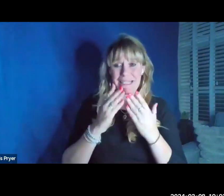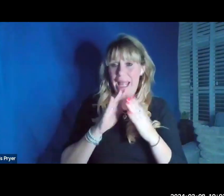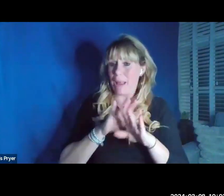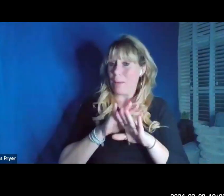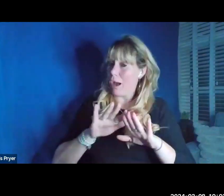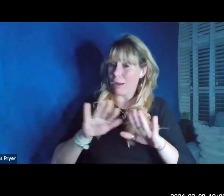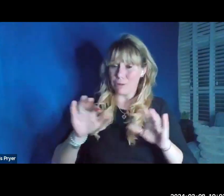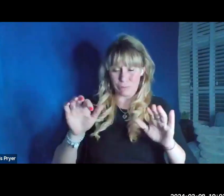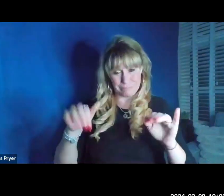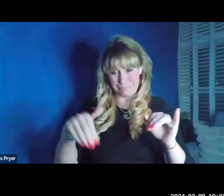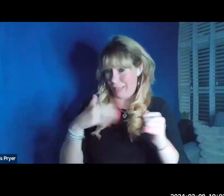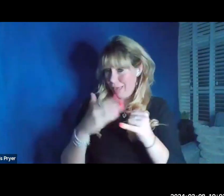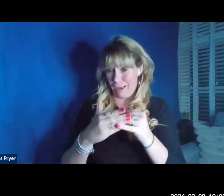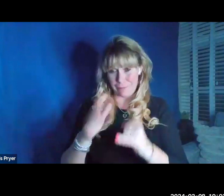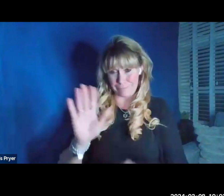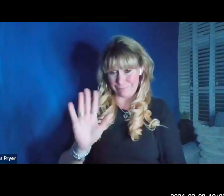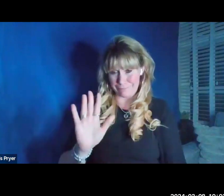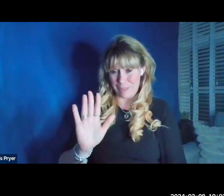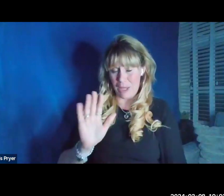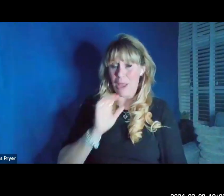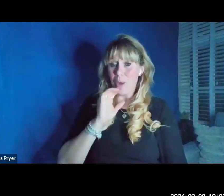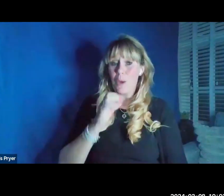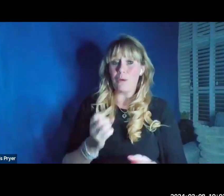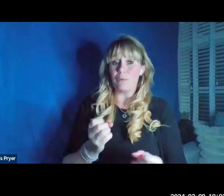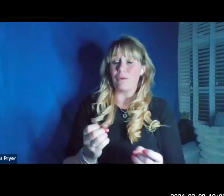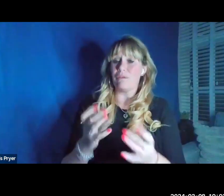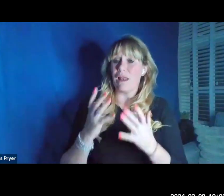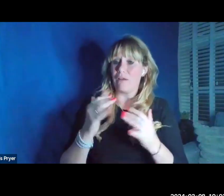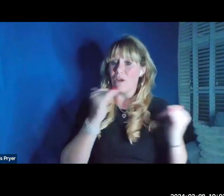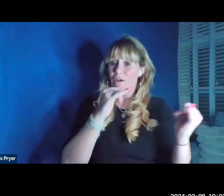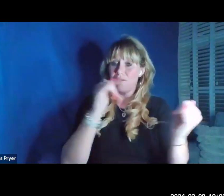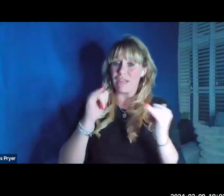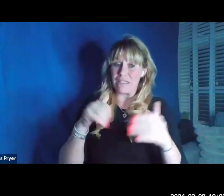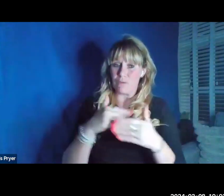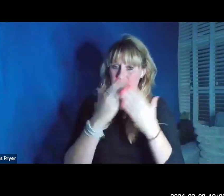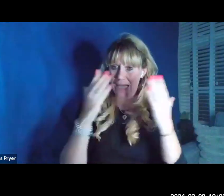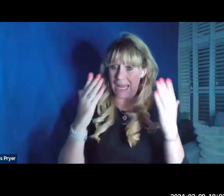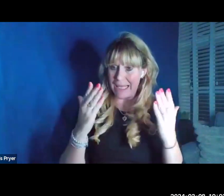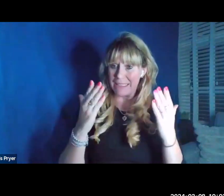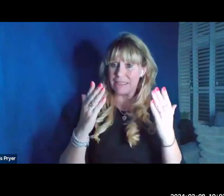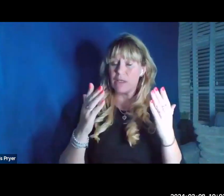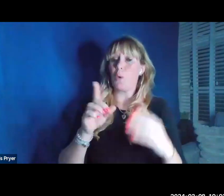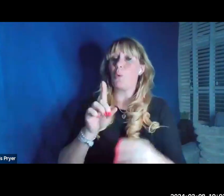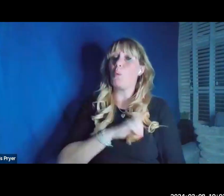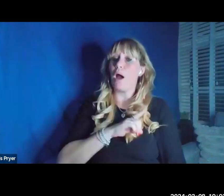We have left our festival days behind us in favour of a year round programme that includes a range of